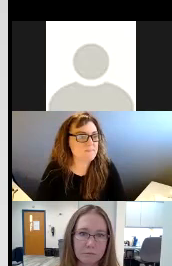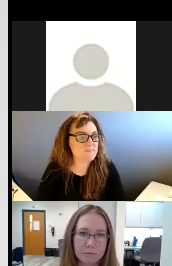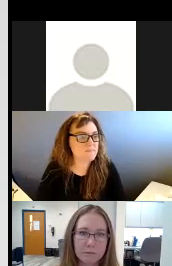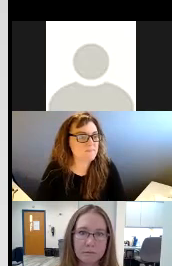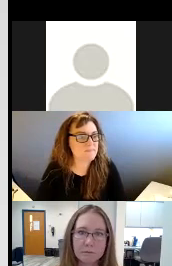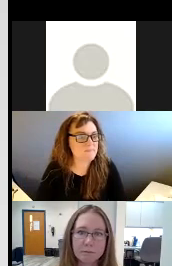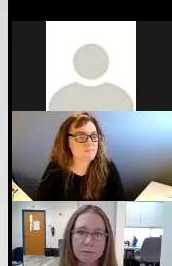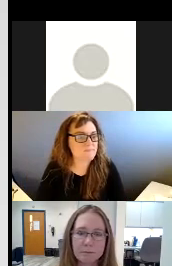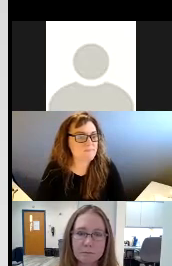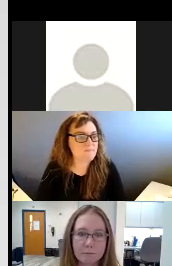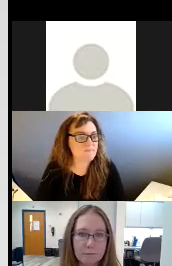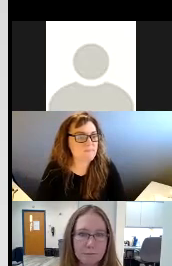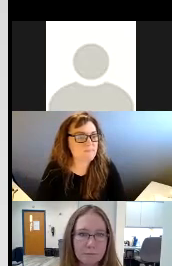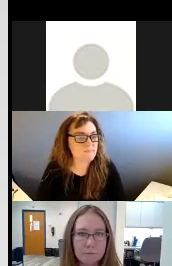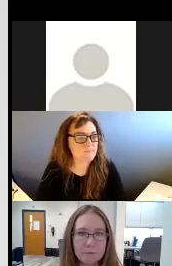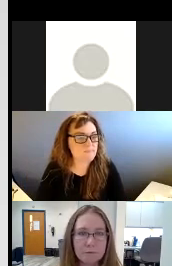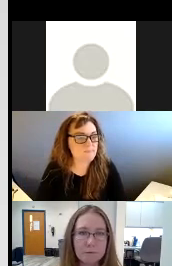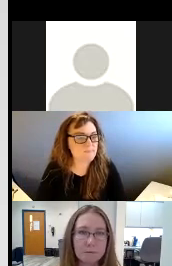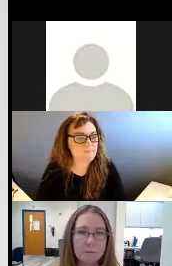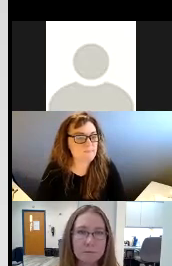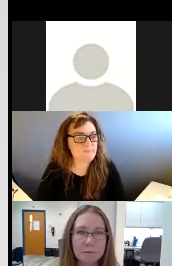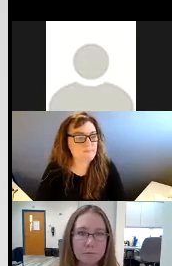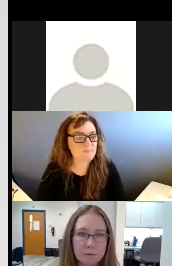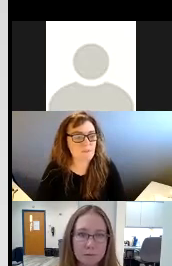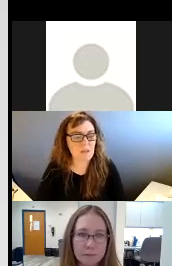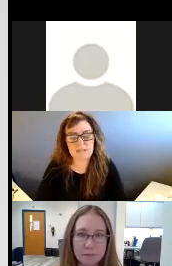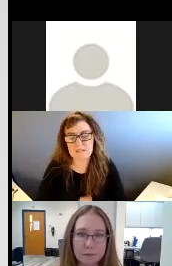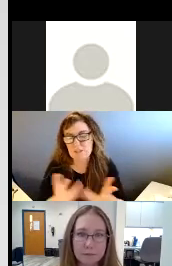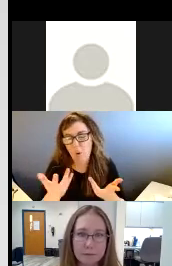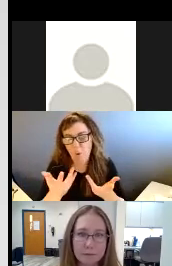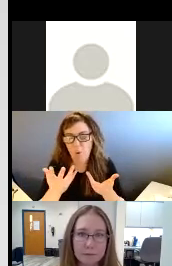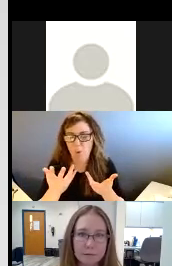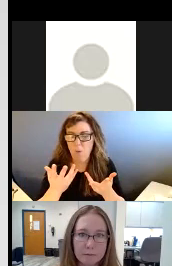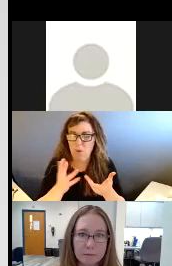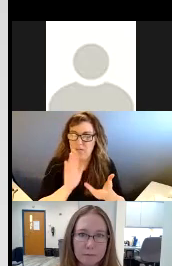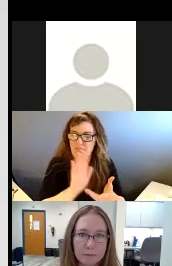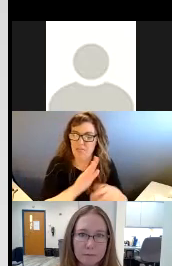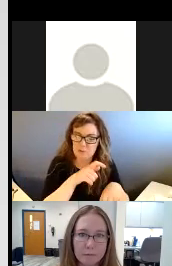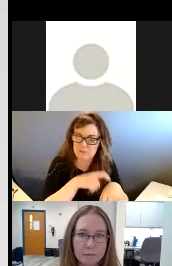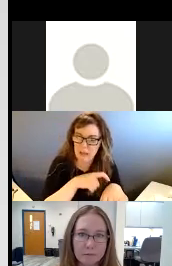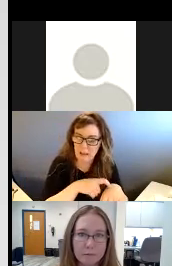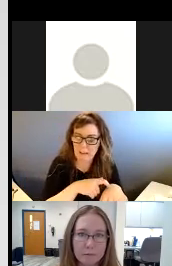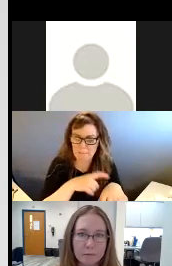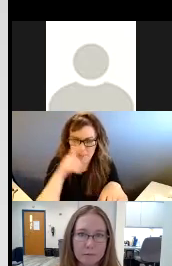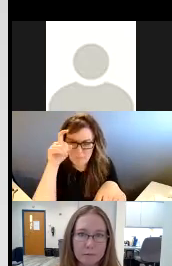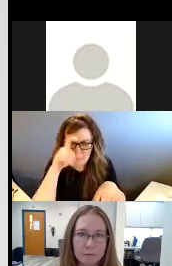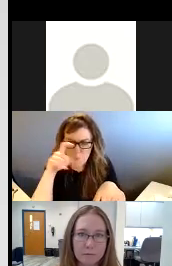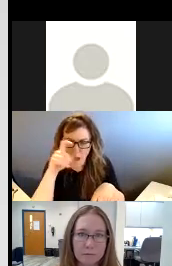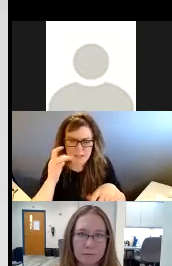THEY REALLY WANTED TO MAKE SURE THAT THEY WERE BEING REALLY WISE AND EFFICIENT WITH THEIR TIME, NOT ONLY HAVING SOMEONE HERE TO MONITOR THE RENOVATIONS